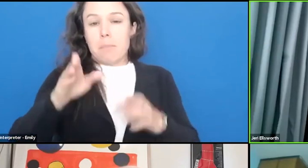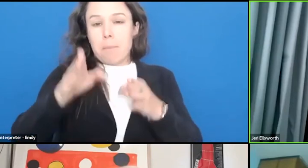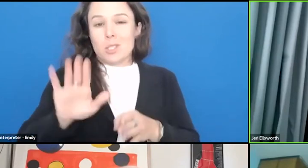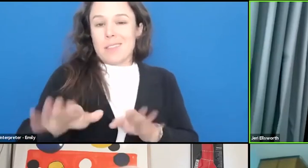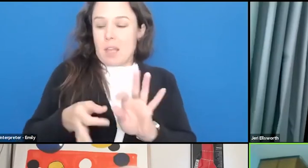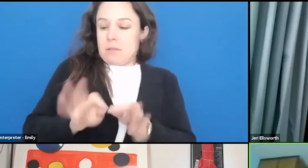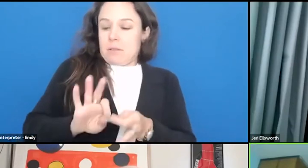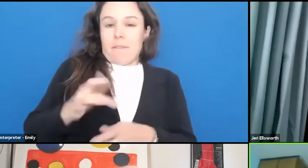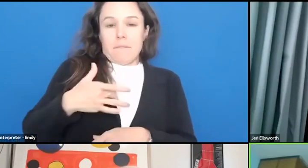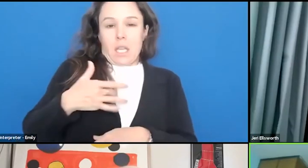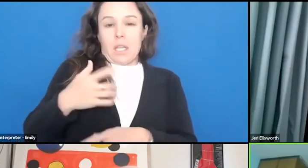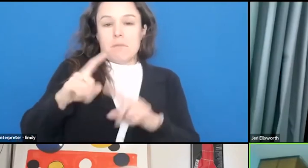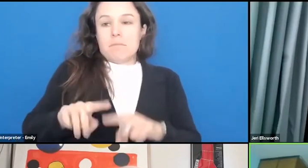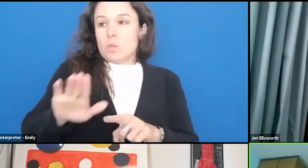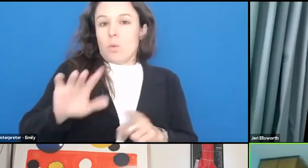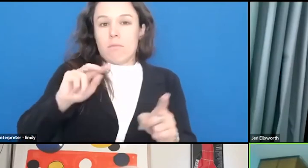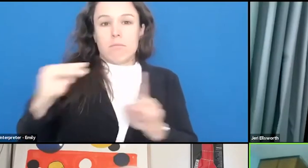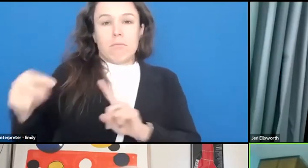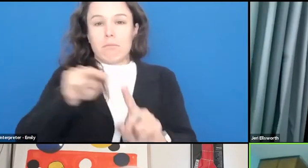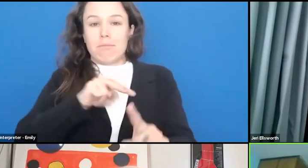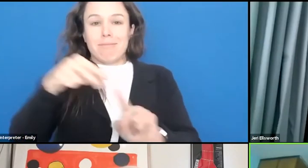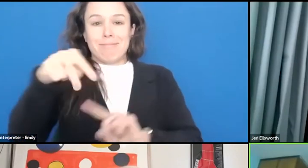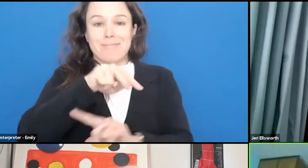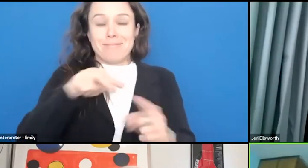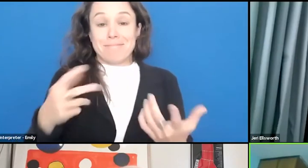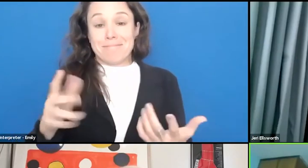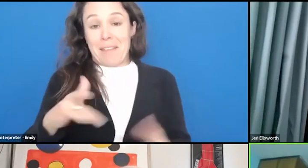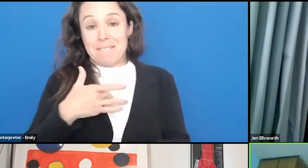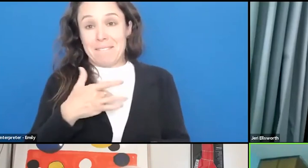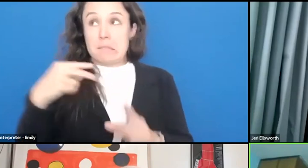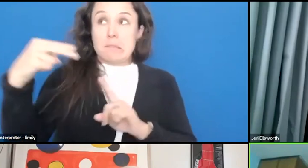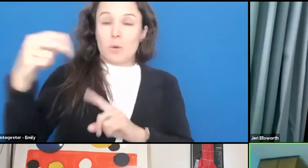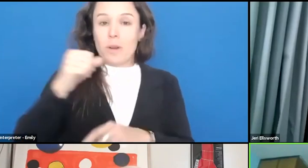it has to do with our perspective, and we have to remember or I'm thinking about how you know